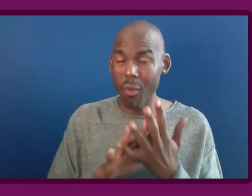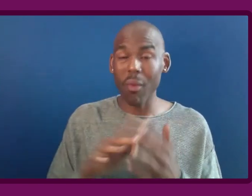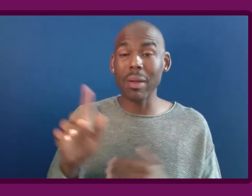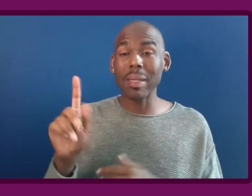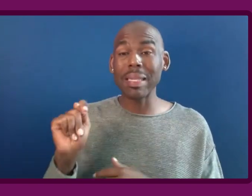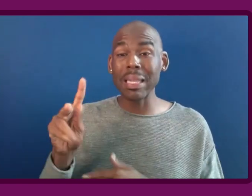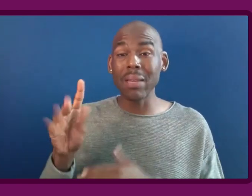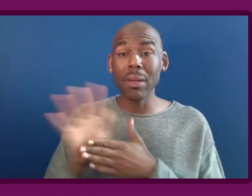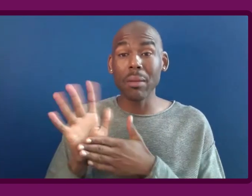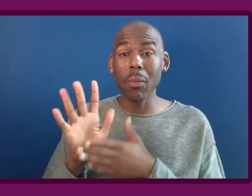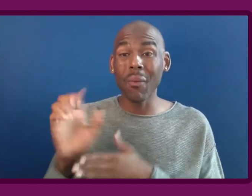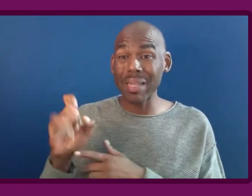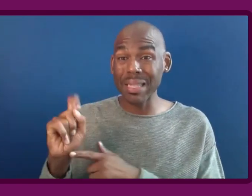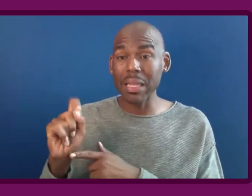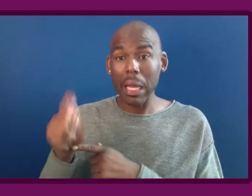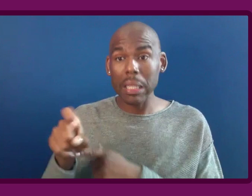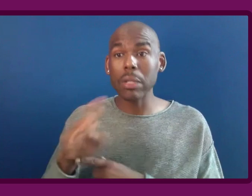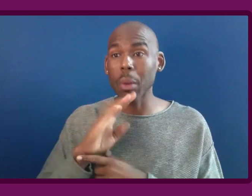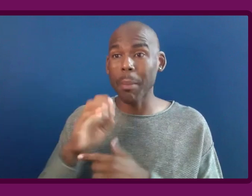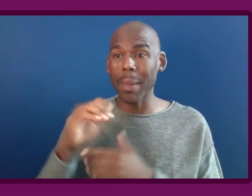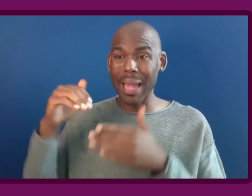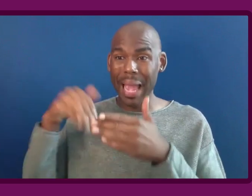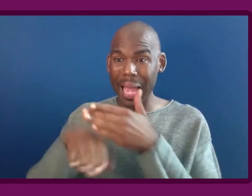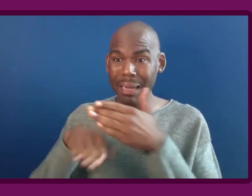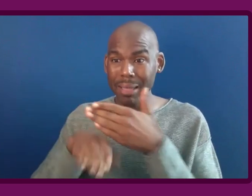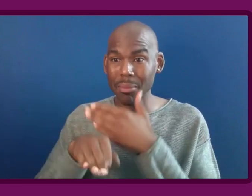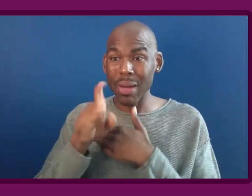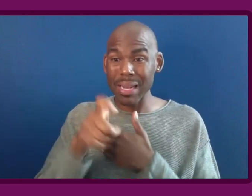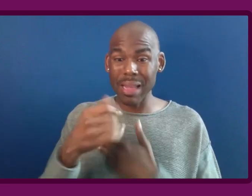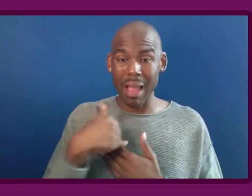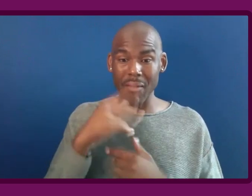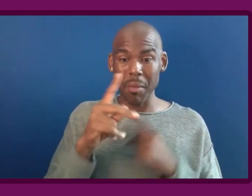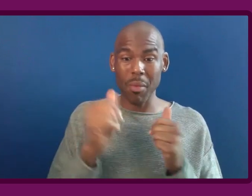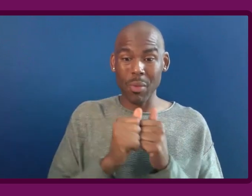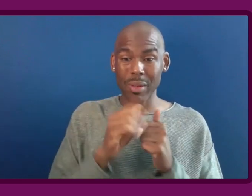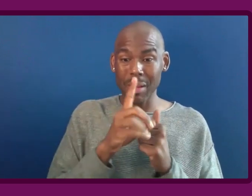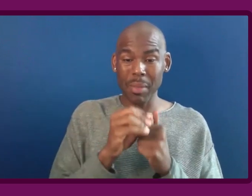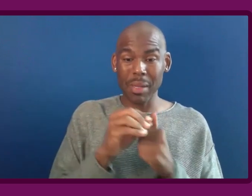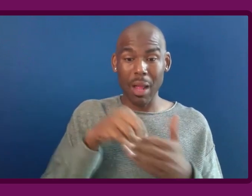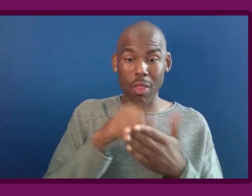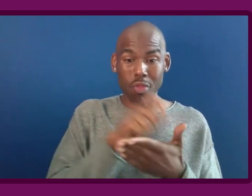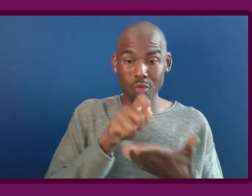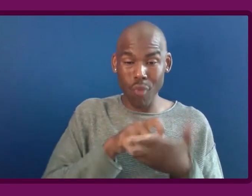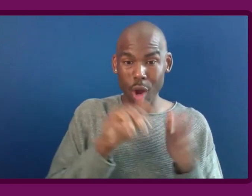producing, everywhere decisions are being made. She also gave some awesome advice to women with